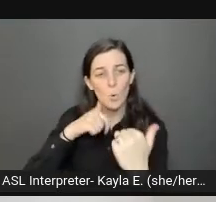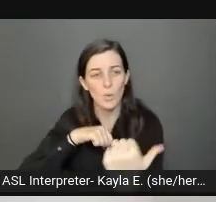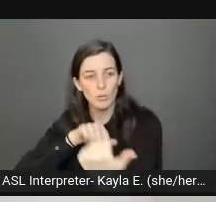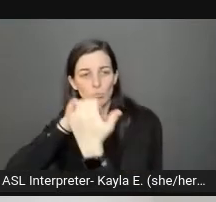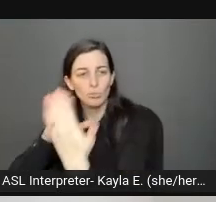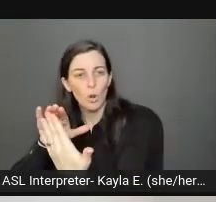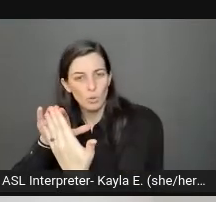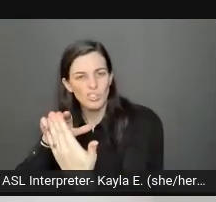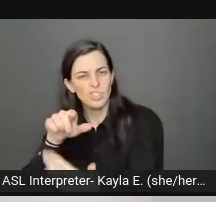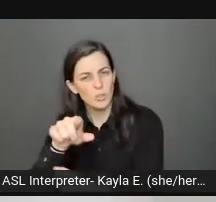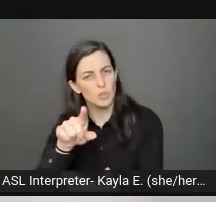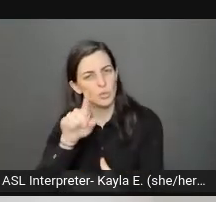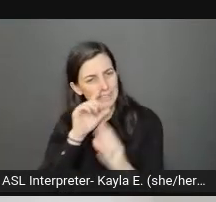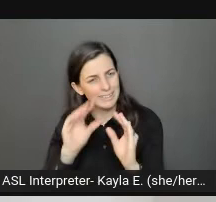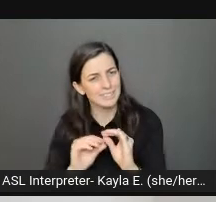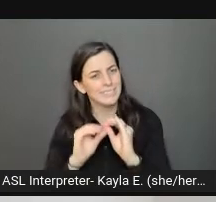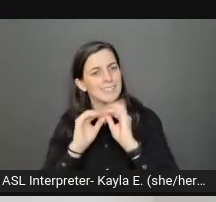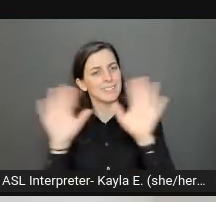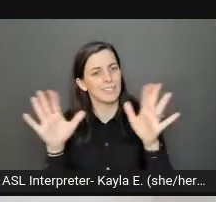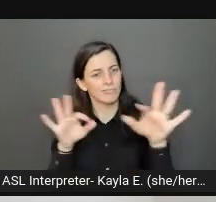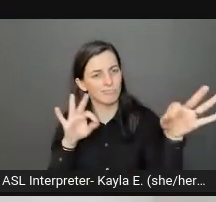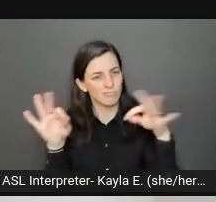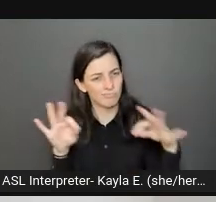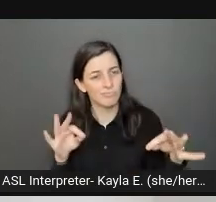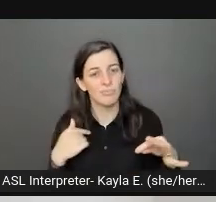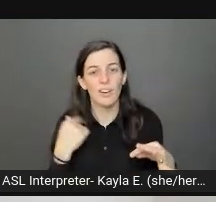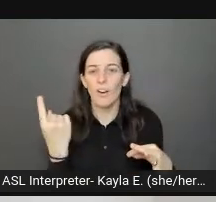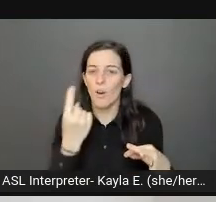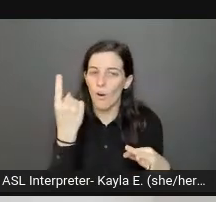This is the reason that I always add this map here